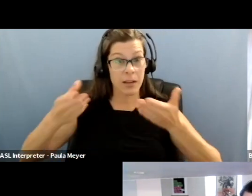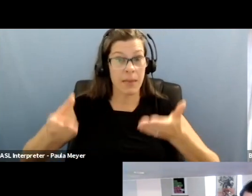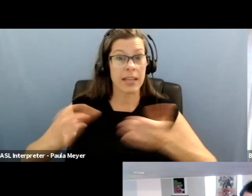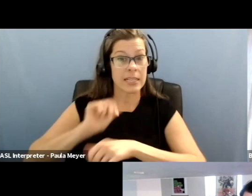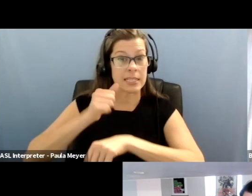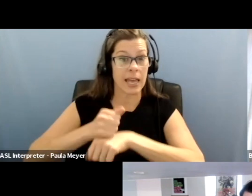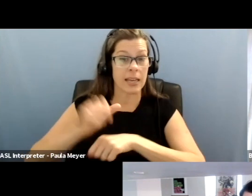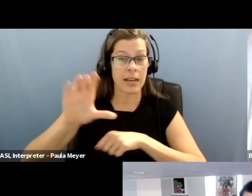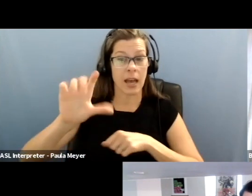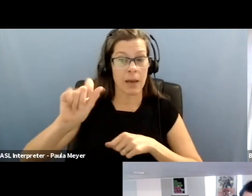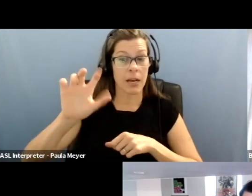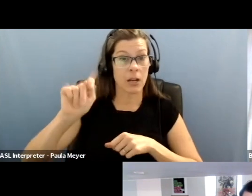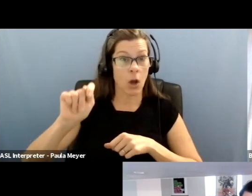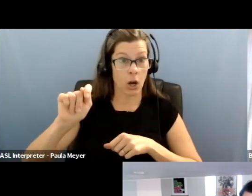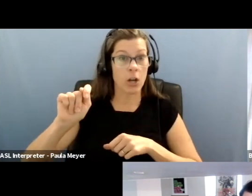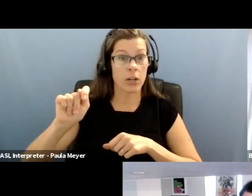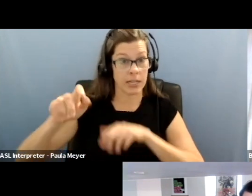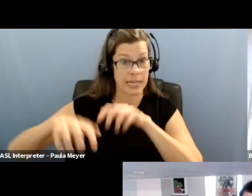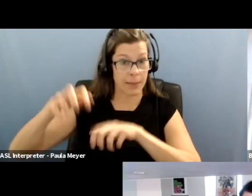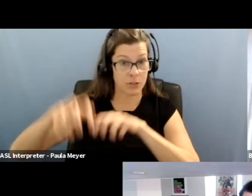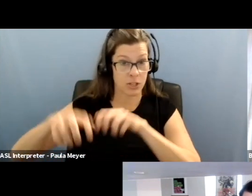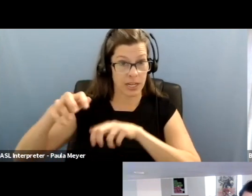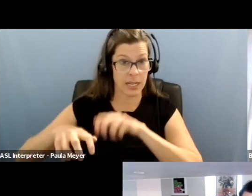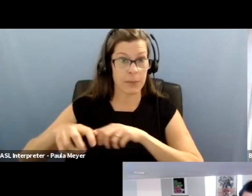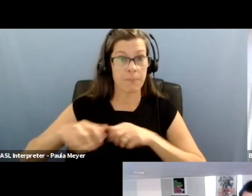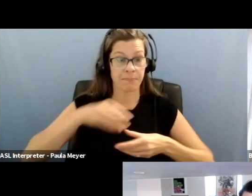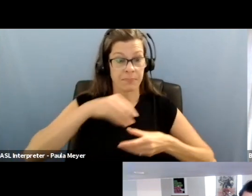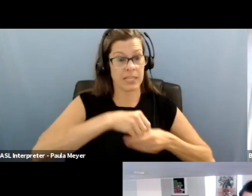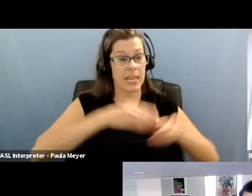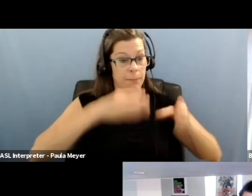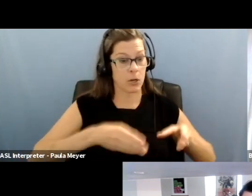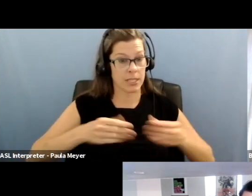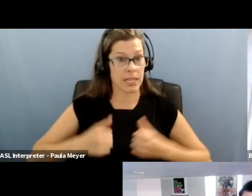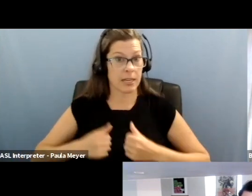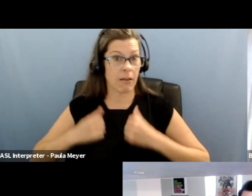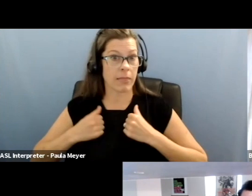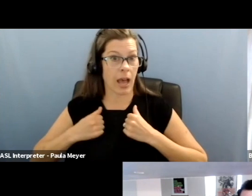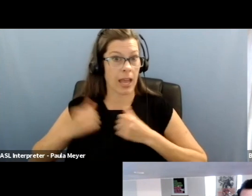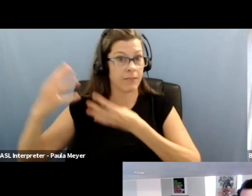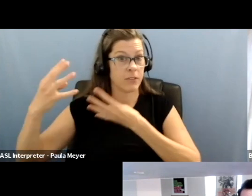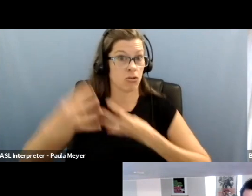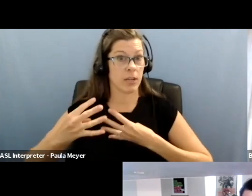for events that are simultaneously in person and live stream? Sure.